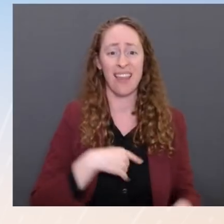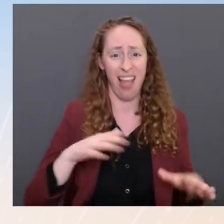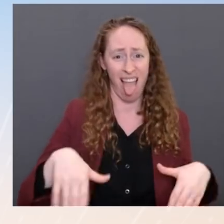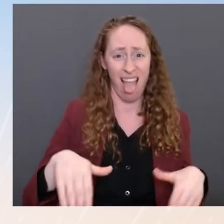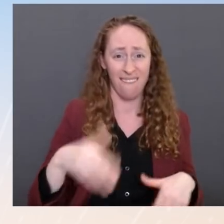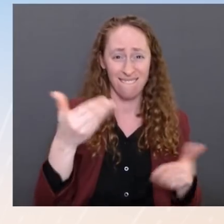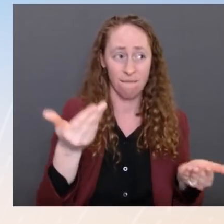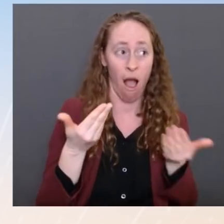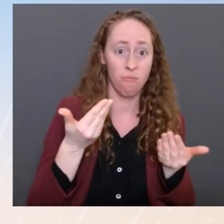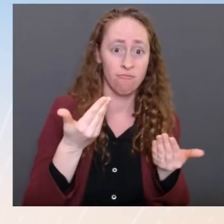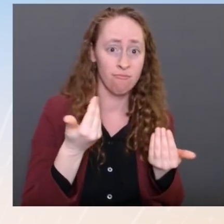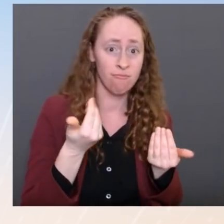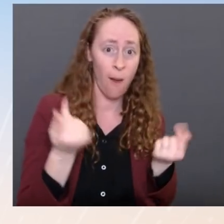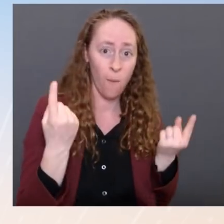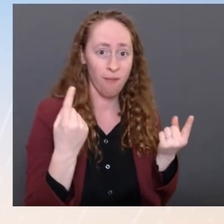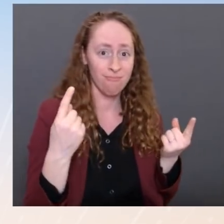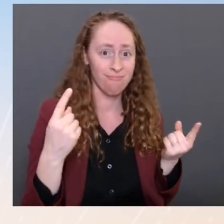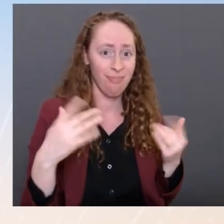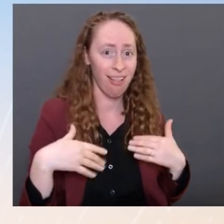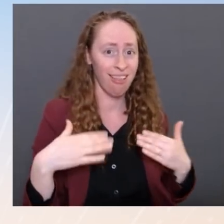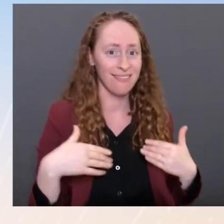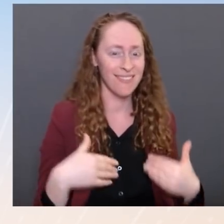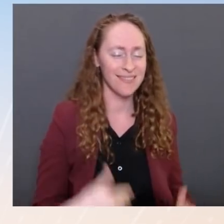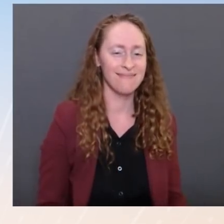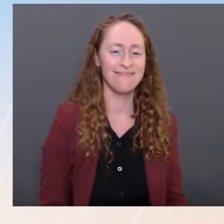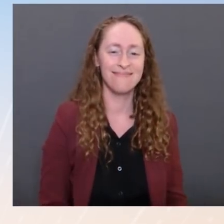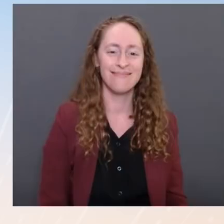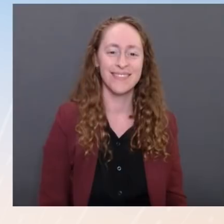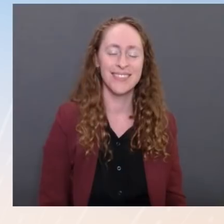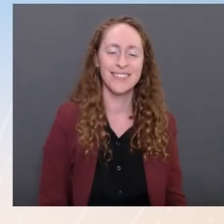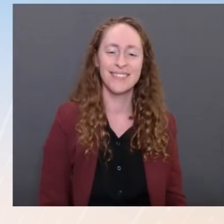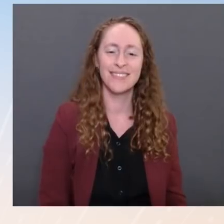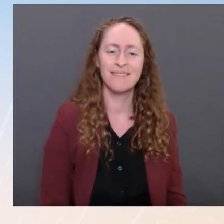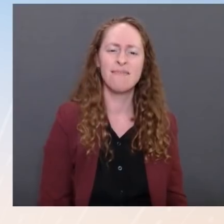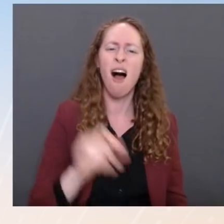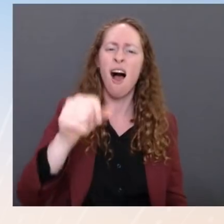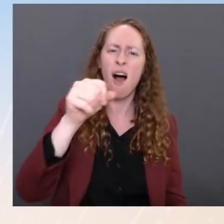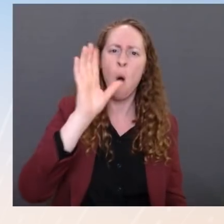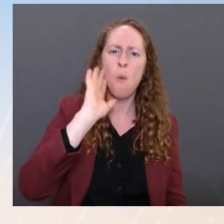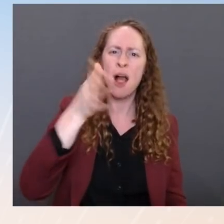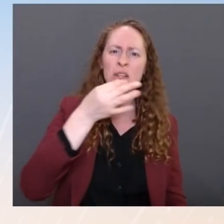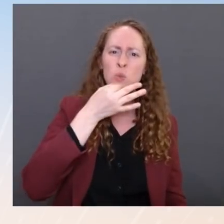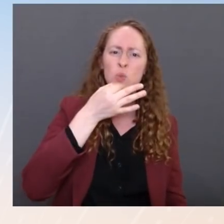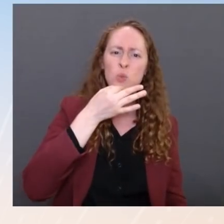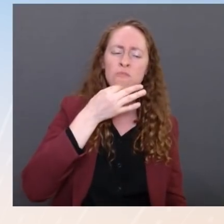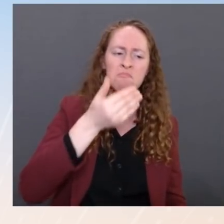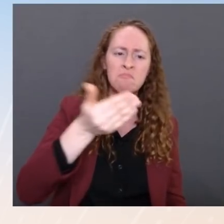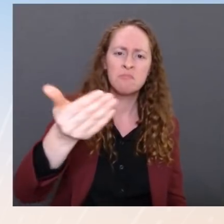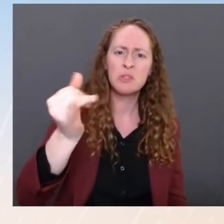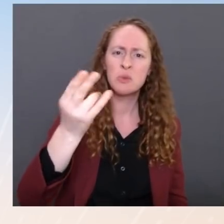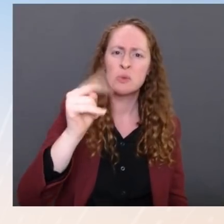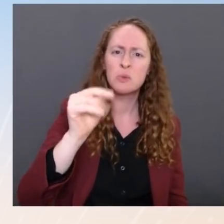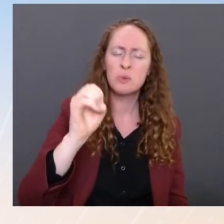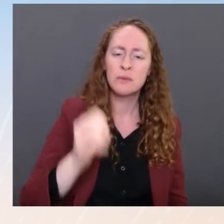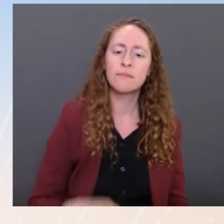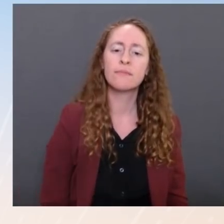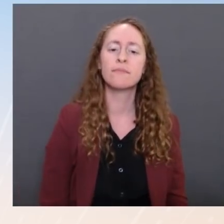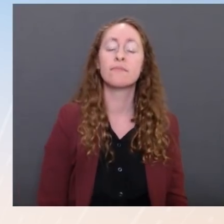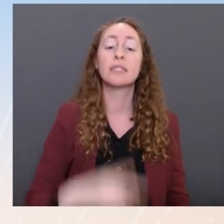given the summit is coming up in June. I would note that Secretary of State Tony Blinken spoke today with his counterparts